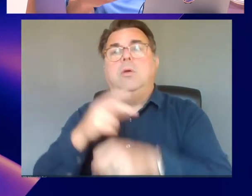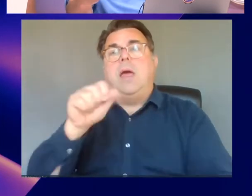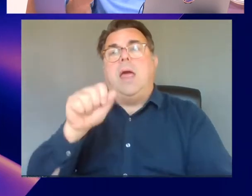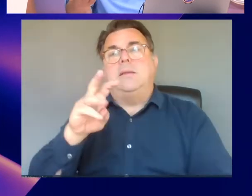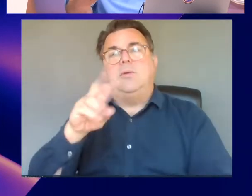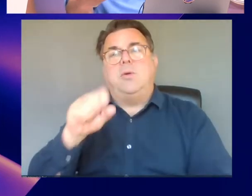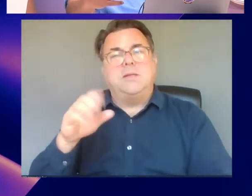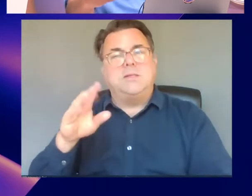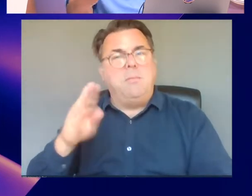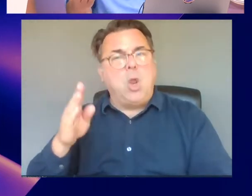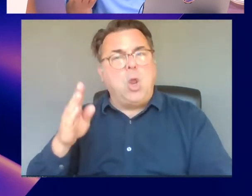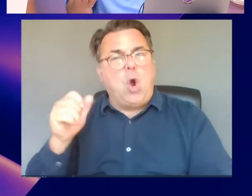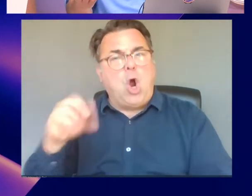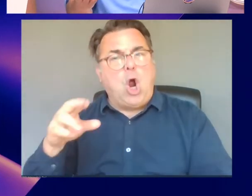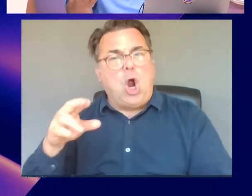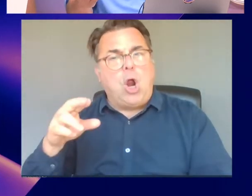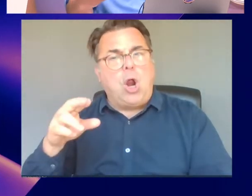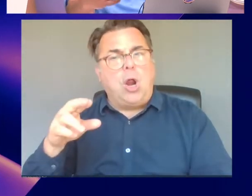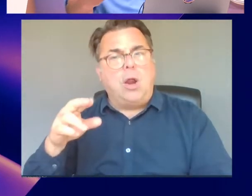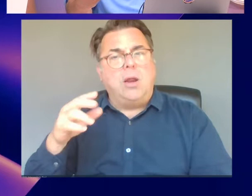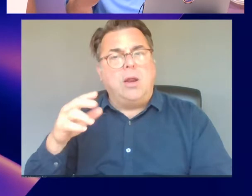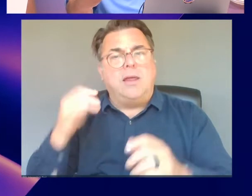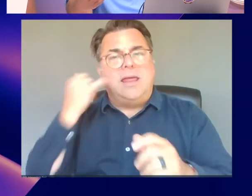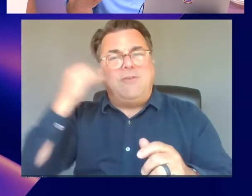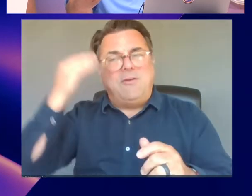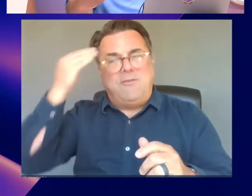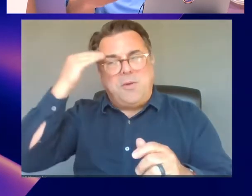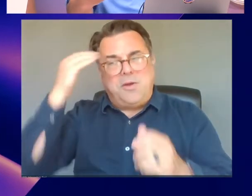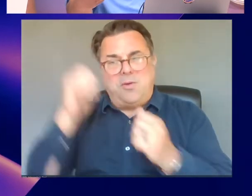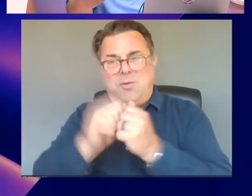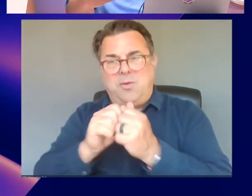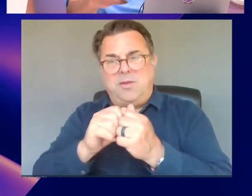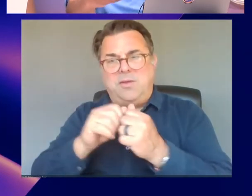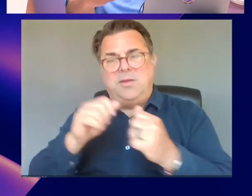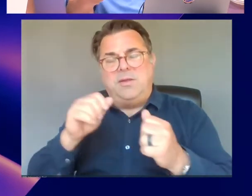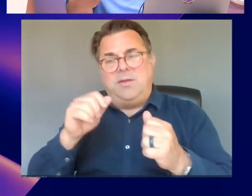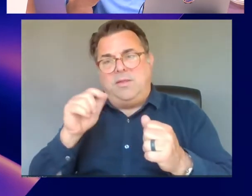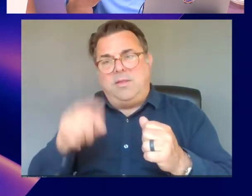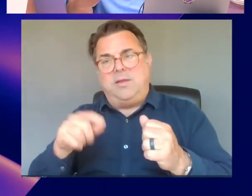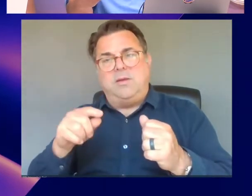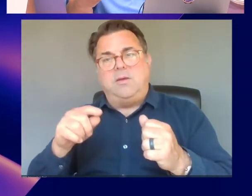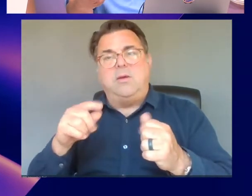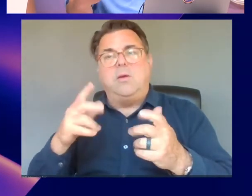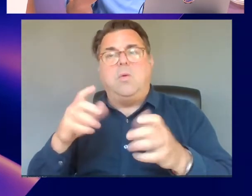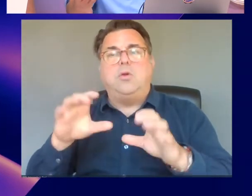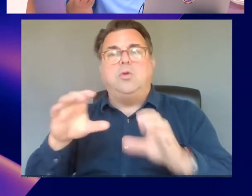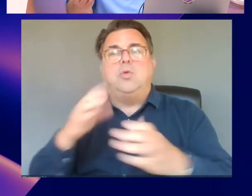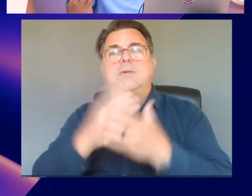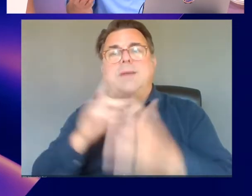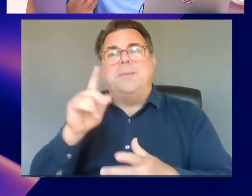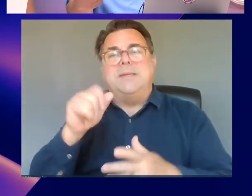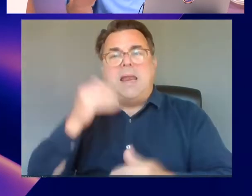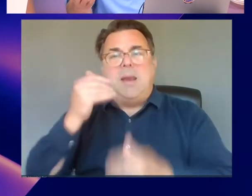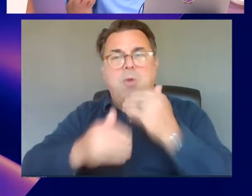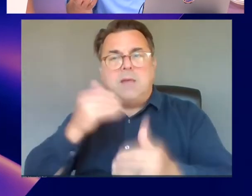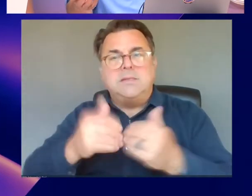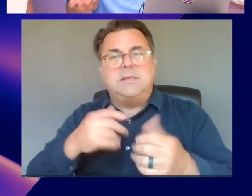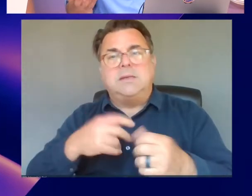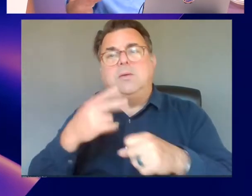if you are familiar with Apache Spark. You want to kind of, you want to do some data processing, you can use the AWS Glue,